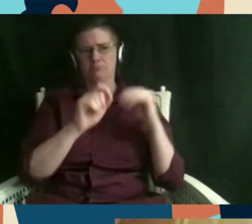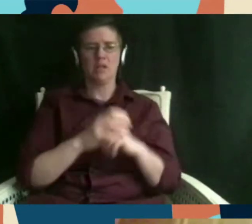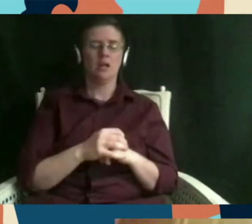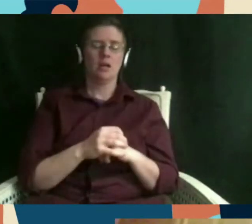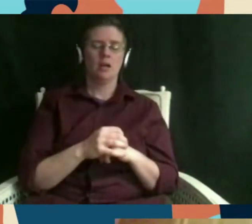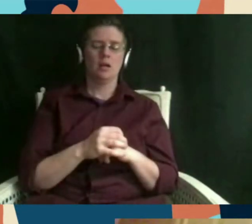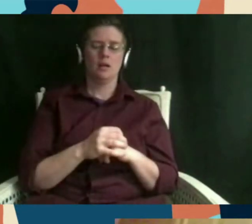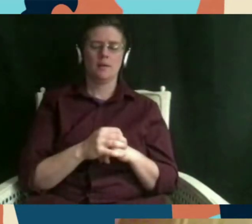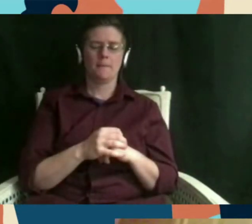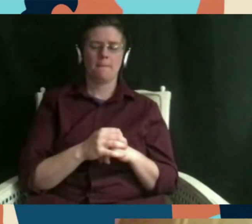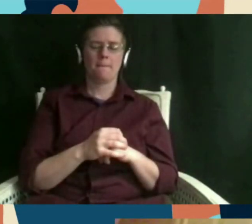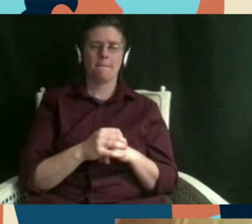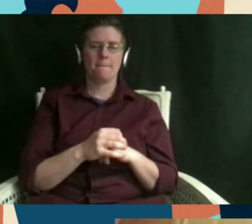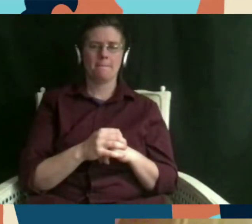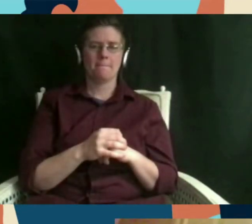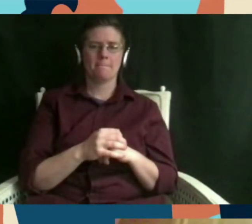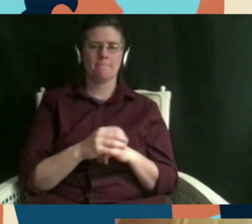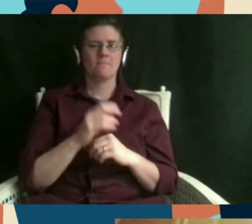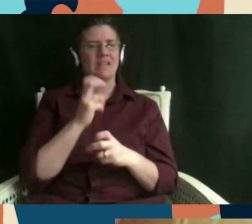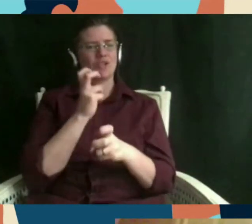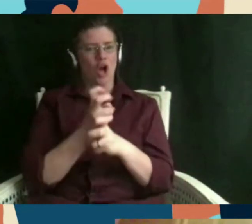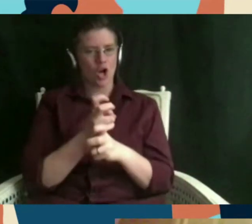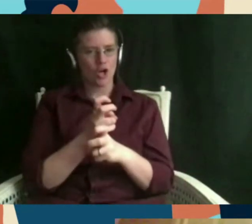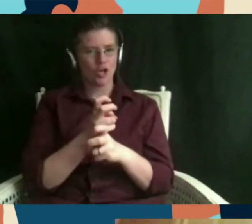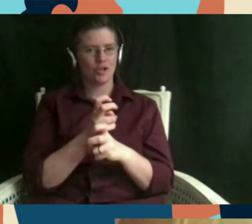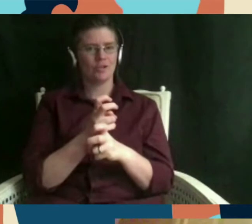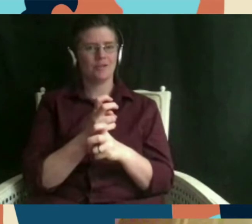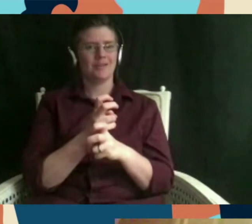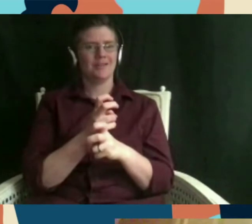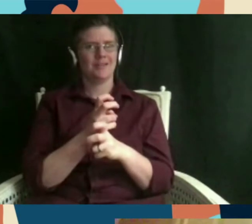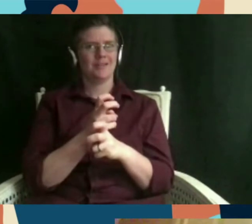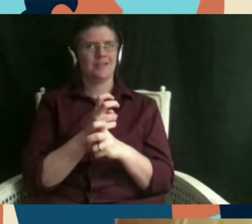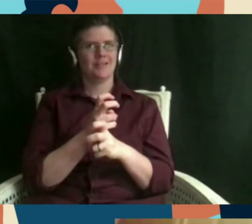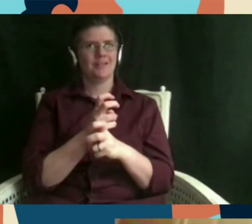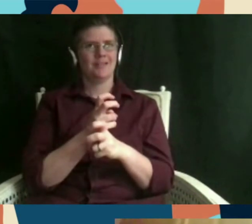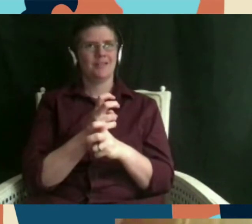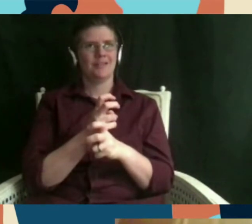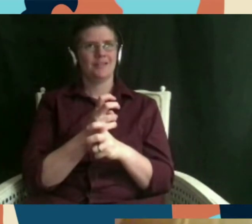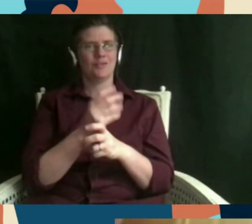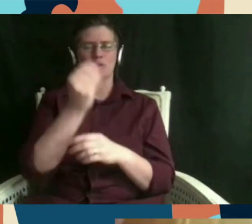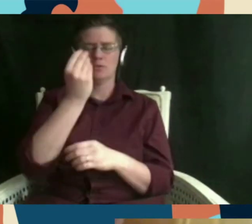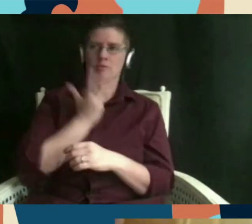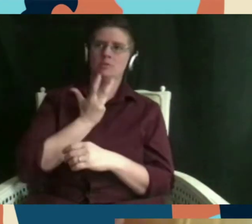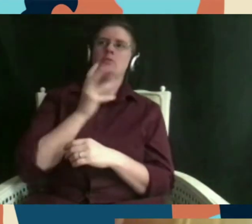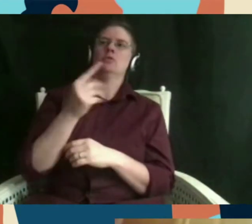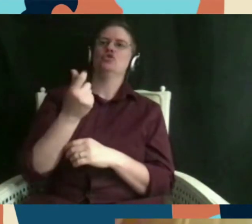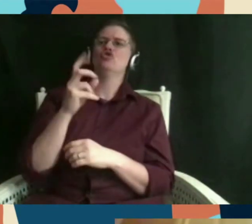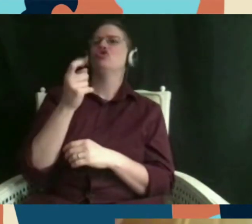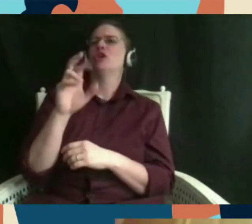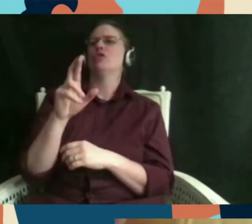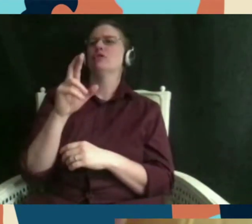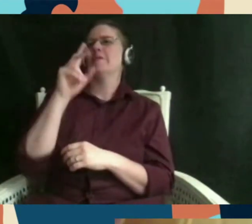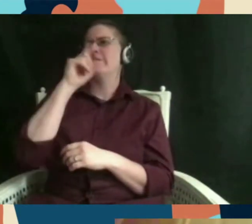to be told that your gender is fake and to do that to someone to say someone your gender is invalid